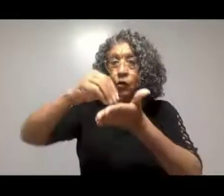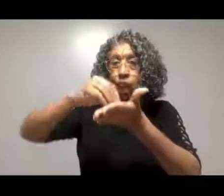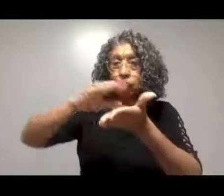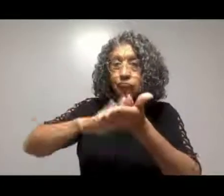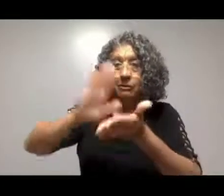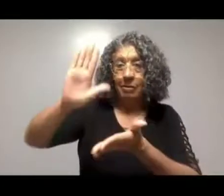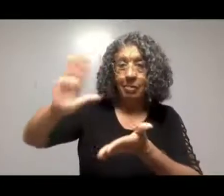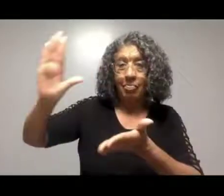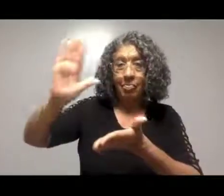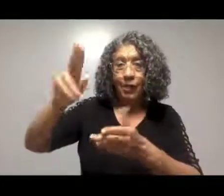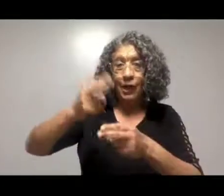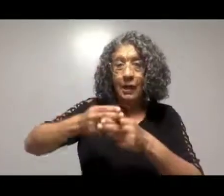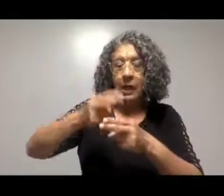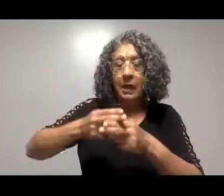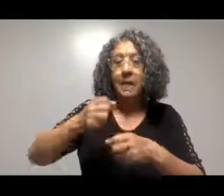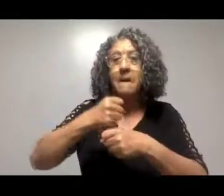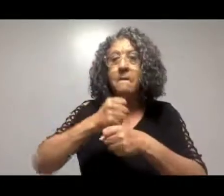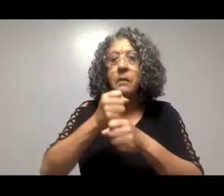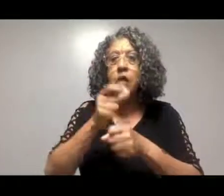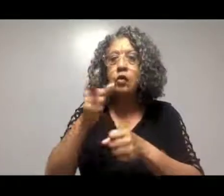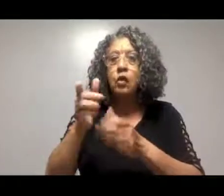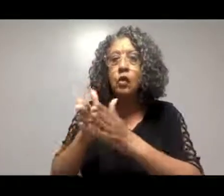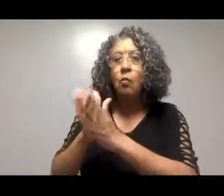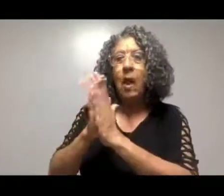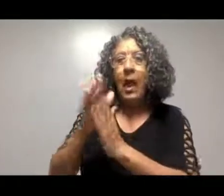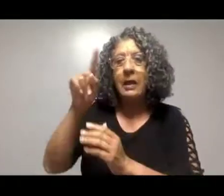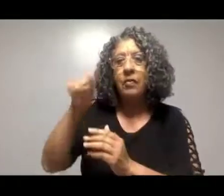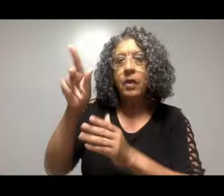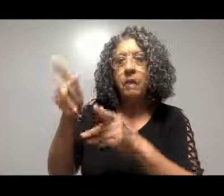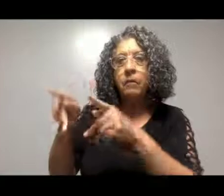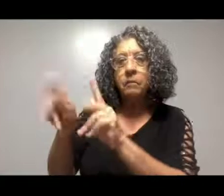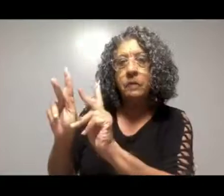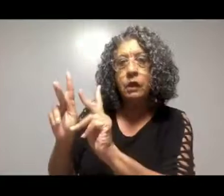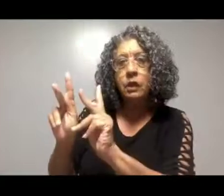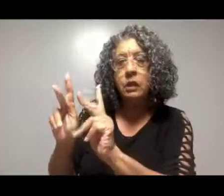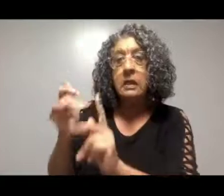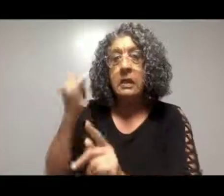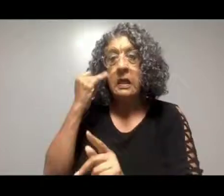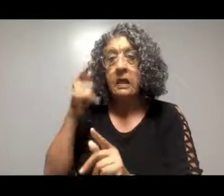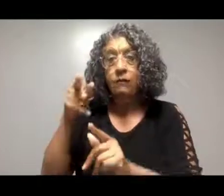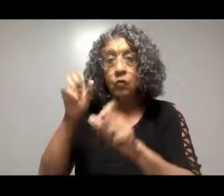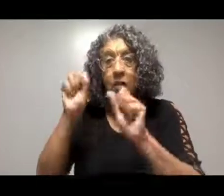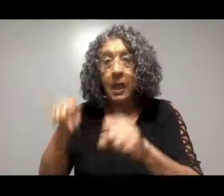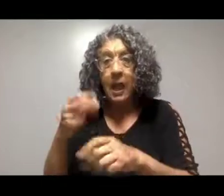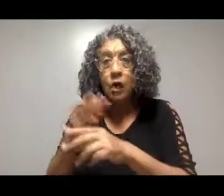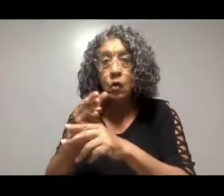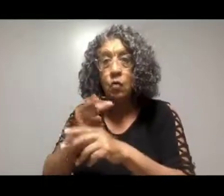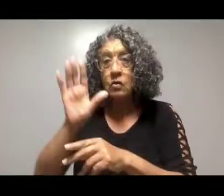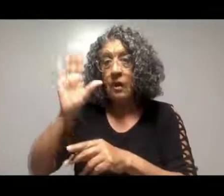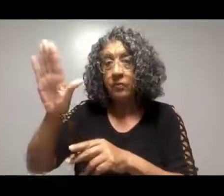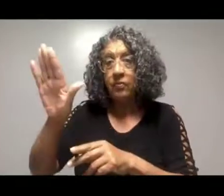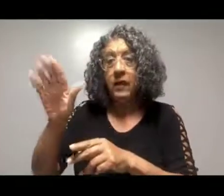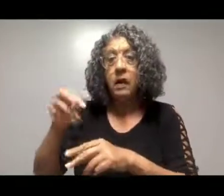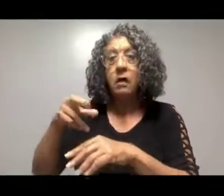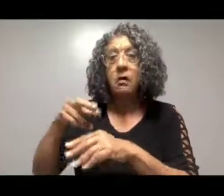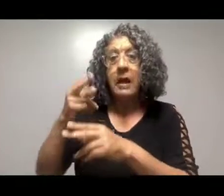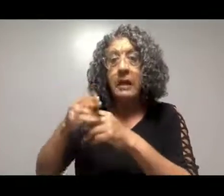but i recommend before you put down their name, you ask permission if you could use them.